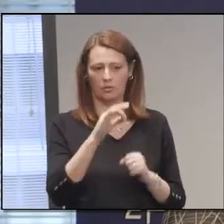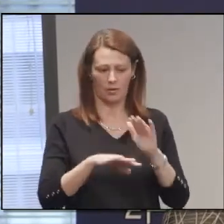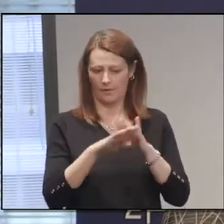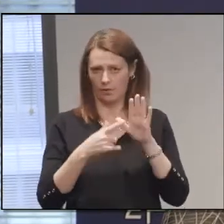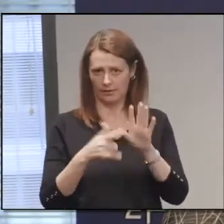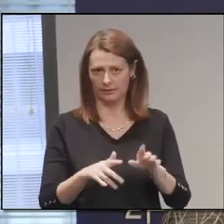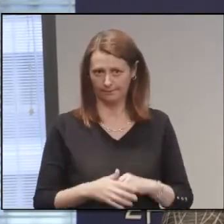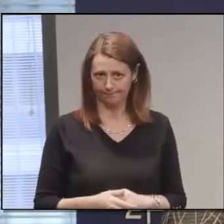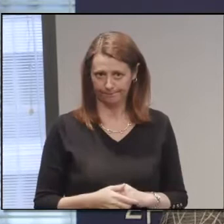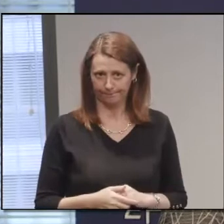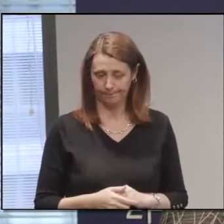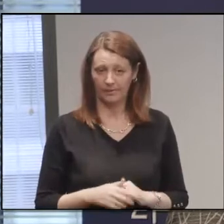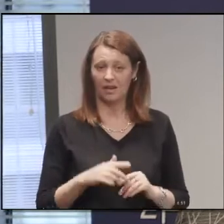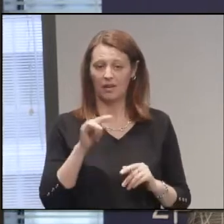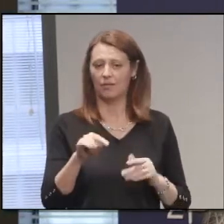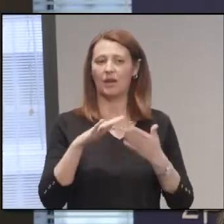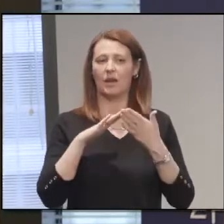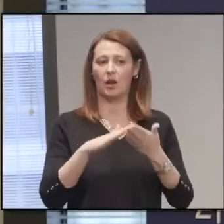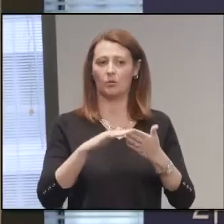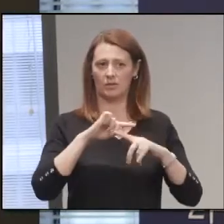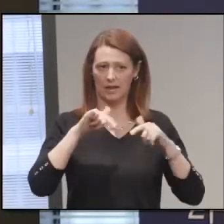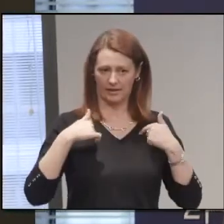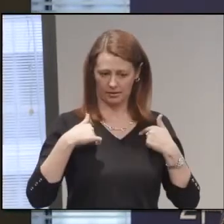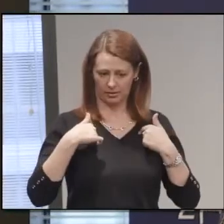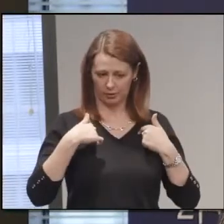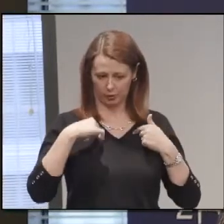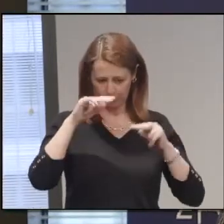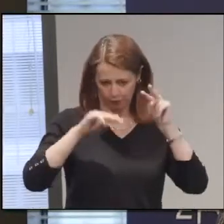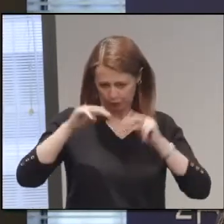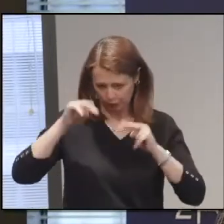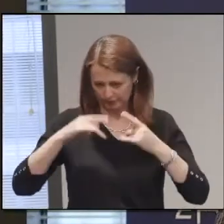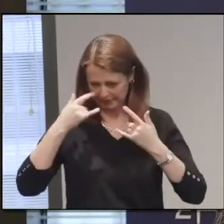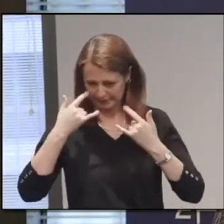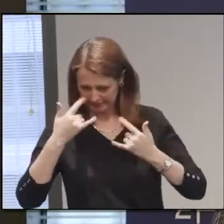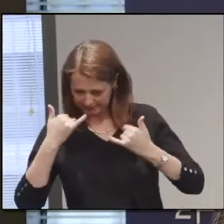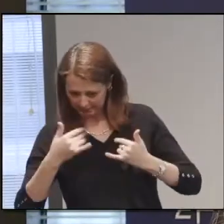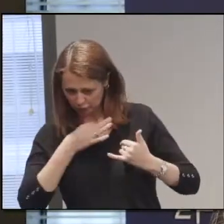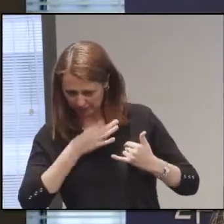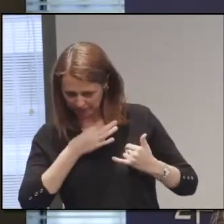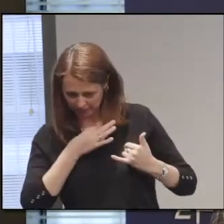actually helps us determine and assess the risks in a systematic way when we don't have perfect